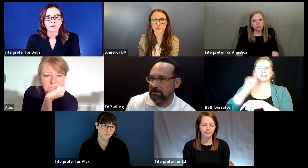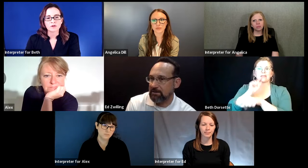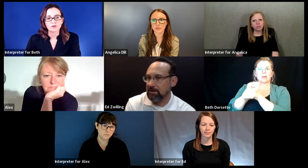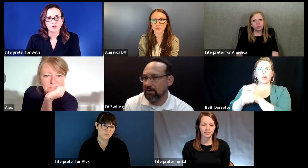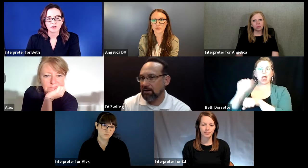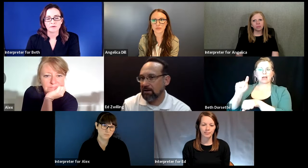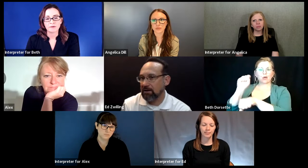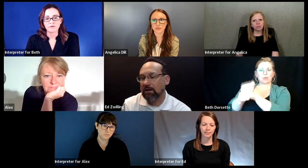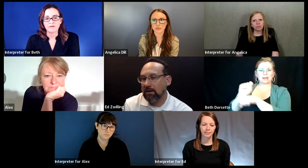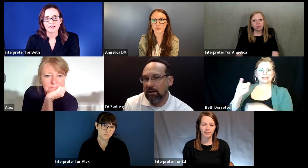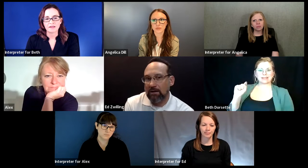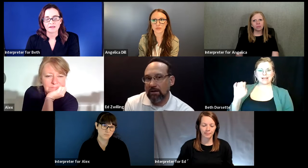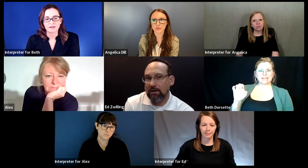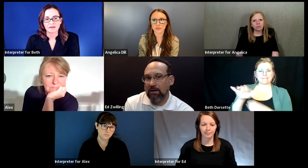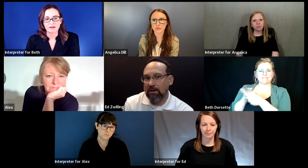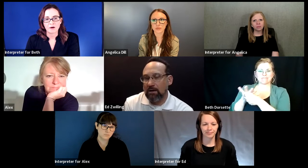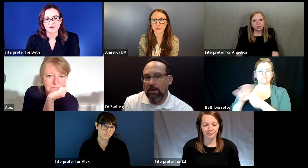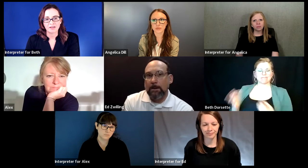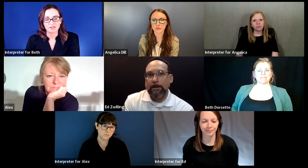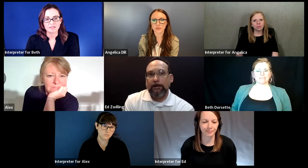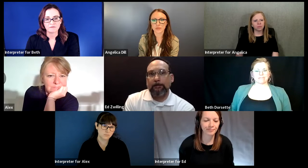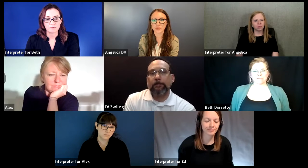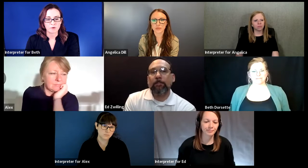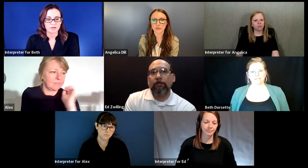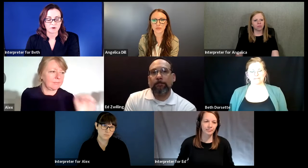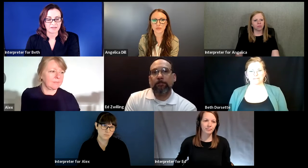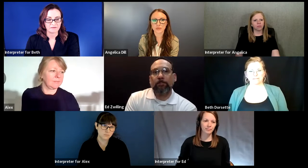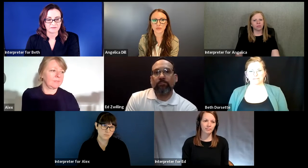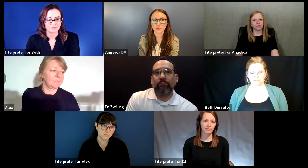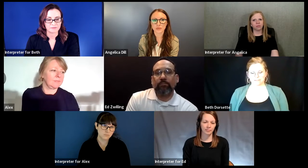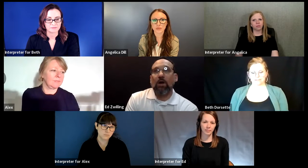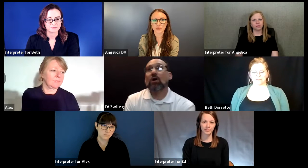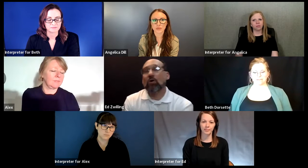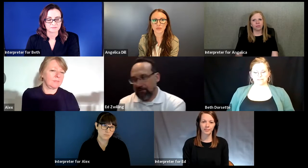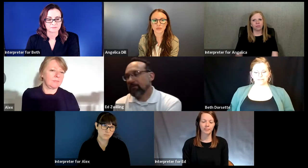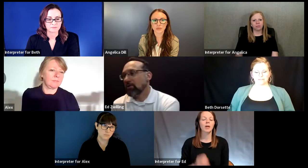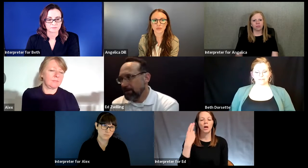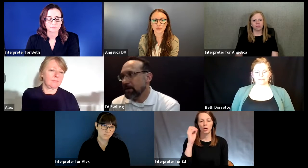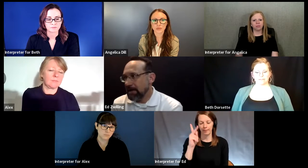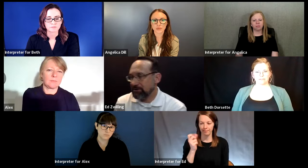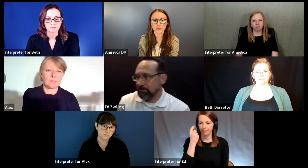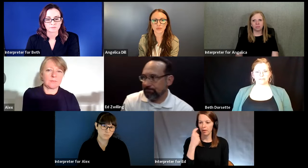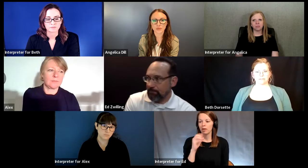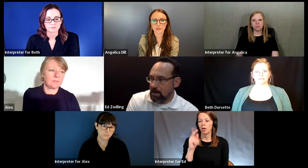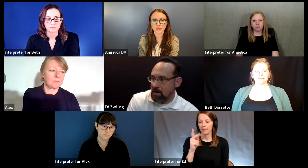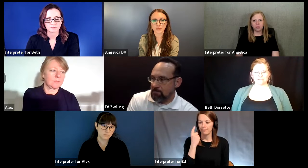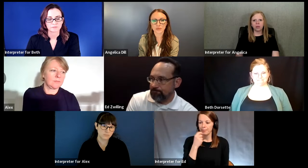Sure, in providing accommodations for employees who are Deaf. Oh, okay; okay.